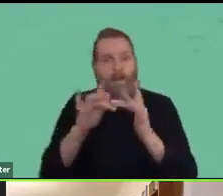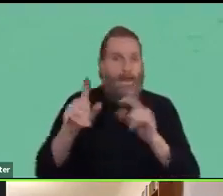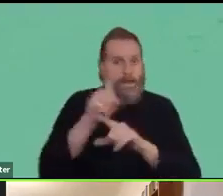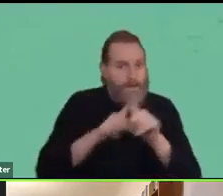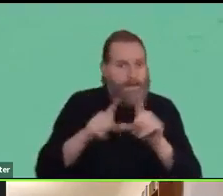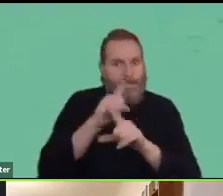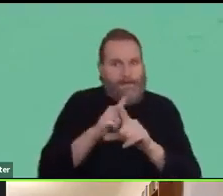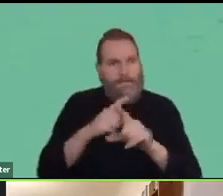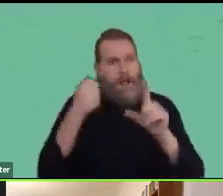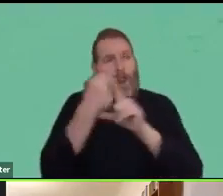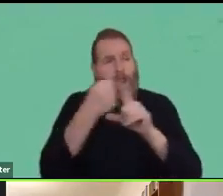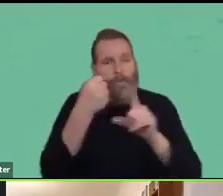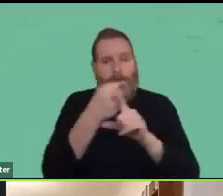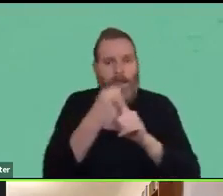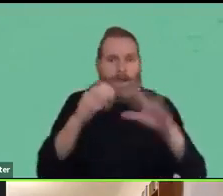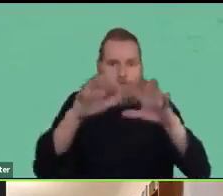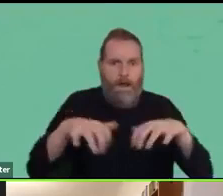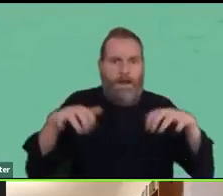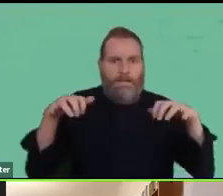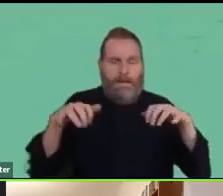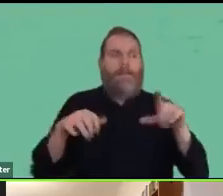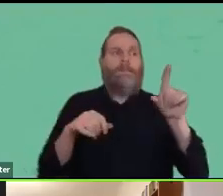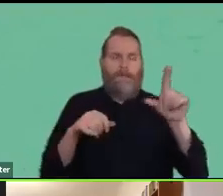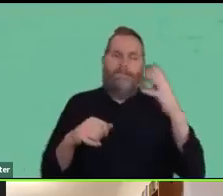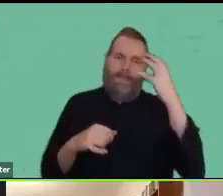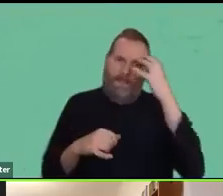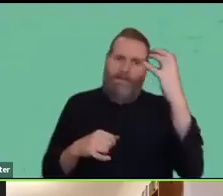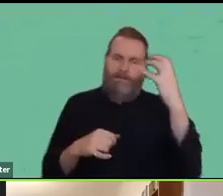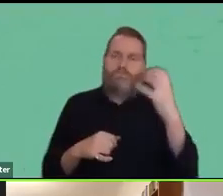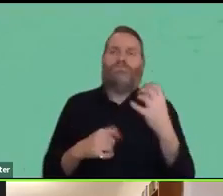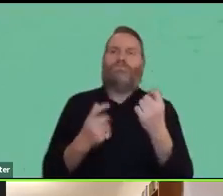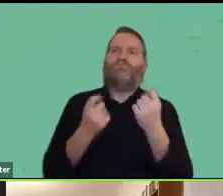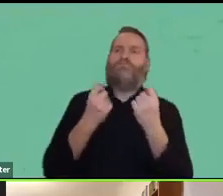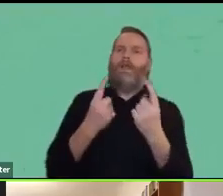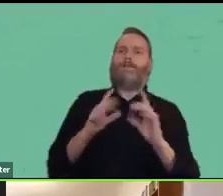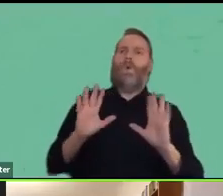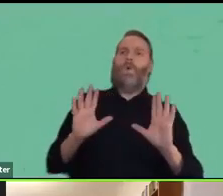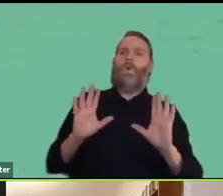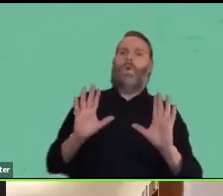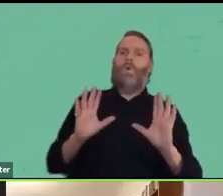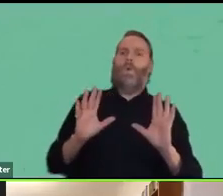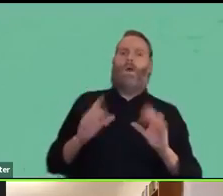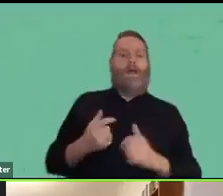the more the government will realise it's not just our friendly MPs or me and Fran who are saying